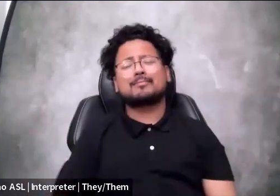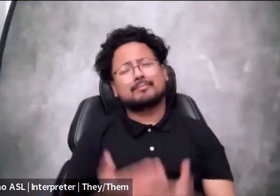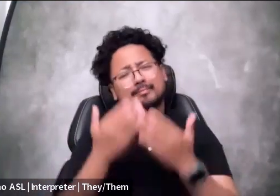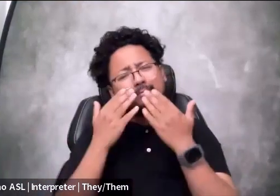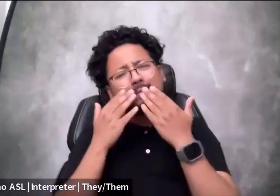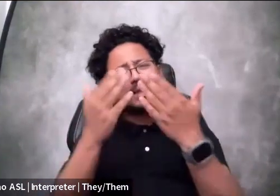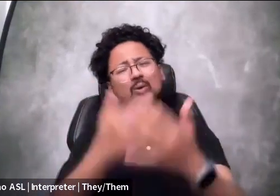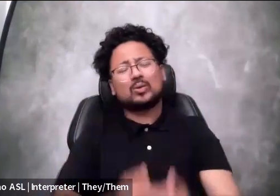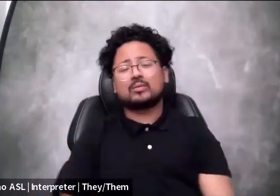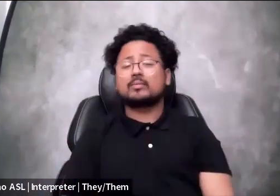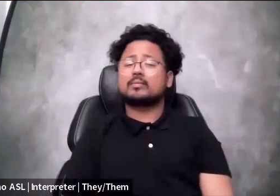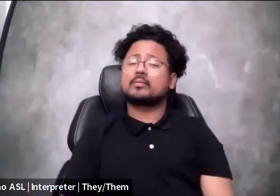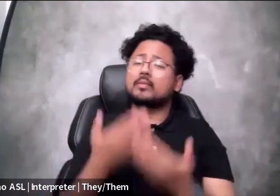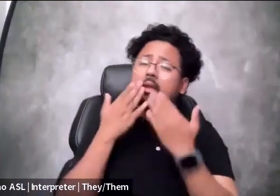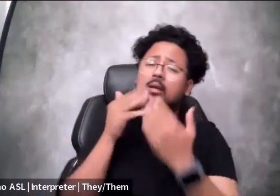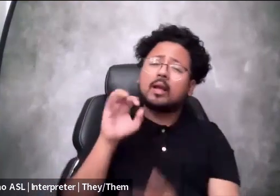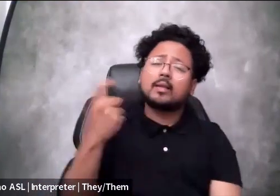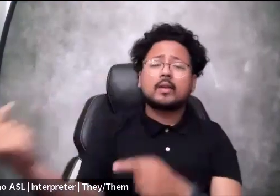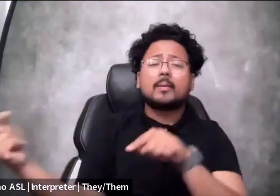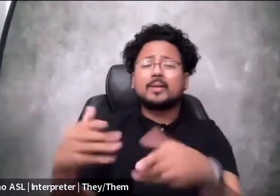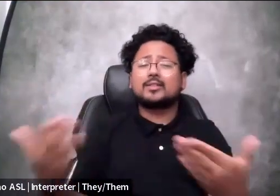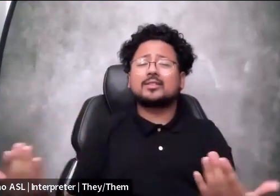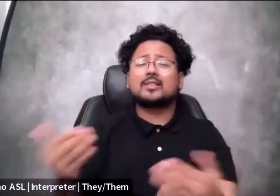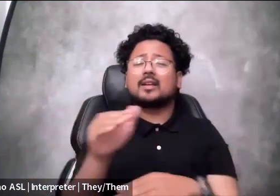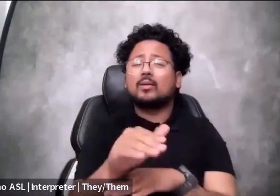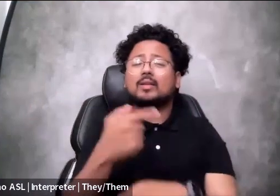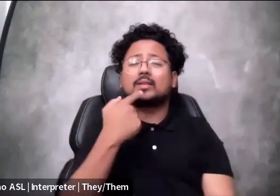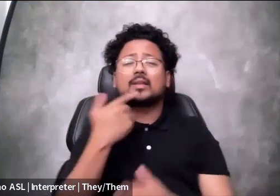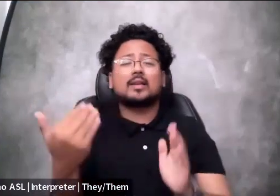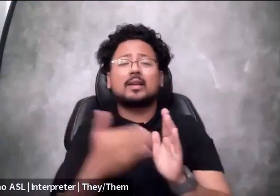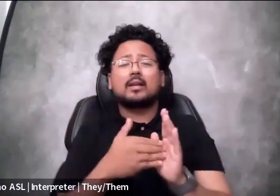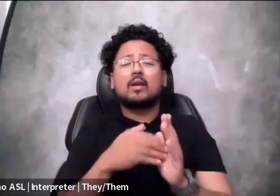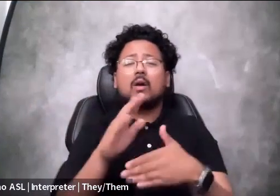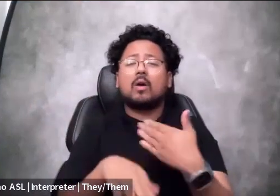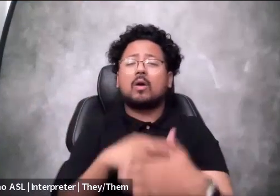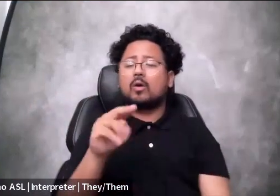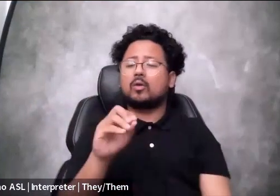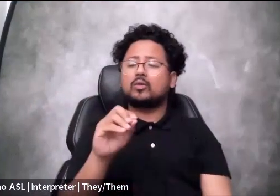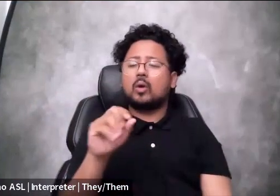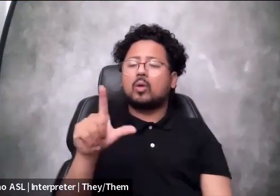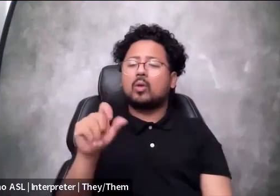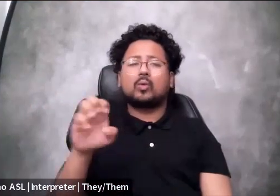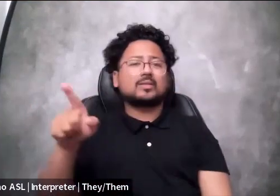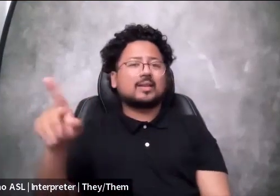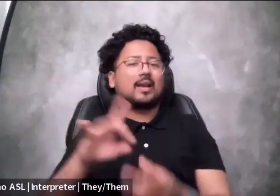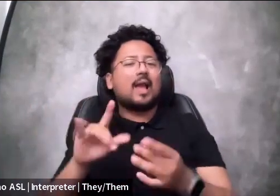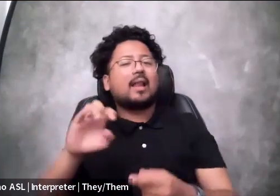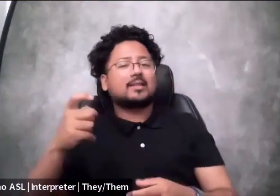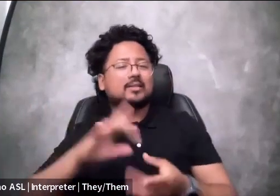I just want to echo Alex and say thank you for being here. I also want to give a shout out to our friends at NOLOSE. Alex mentioned NOLOSE when they were talking about,